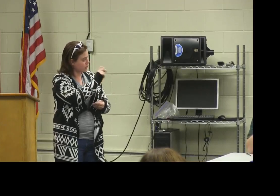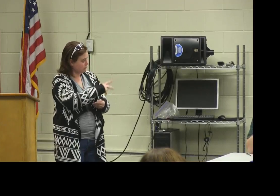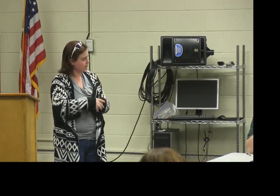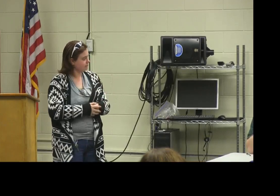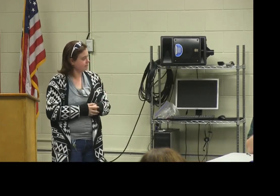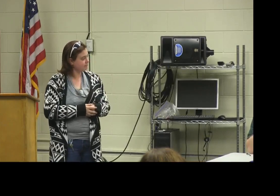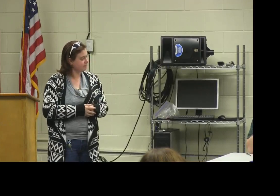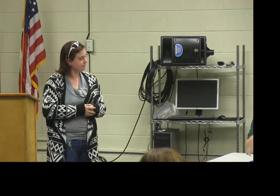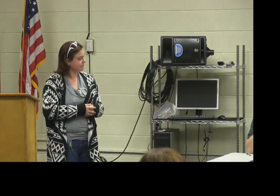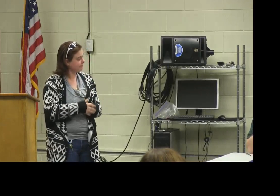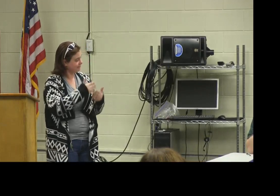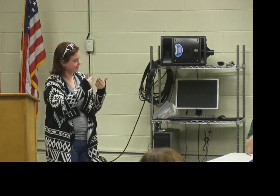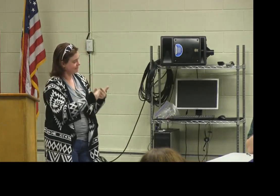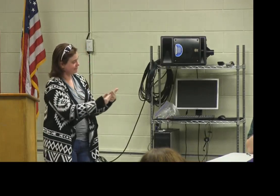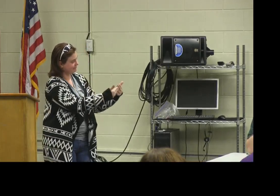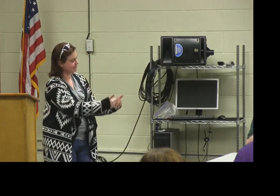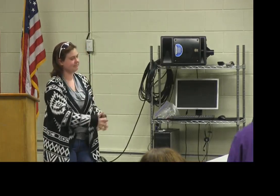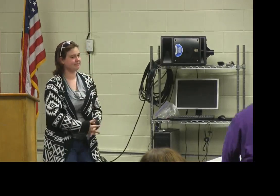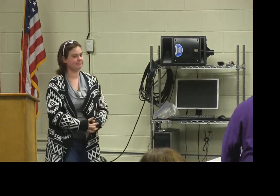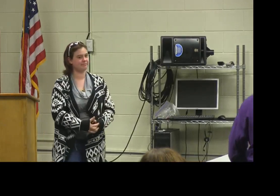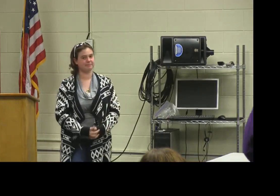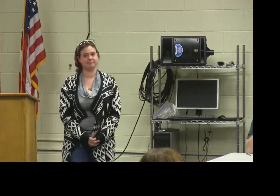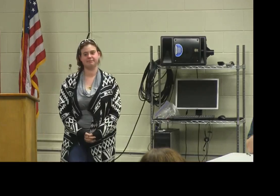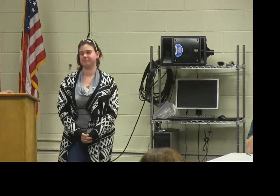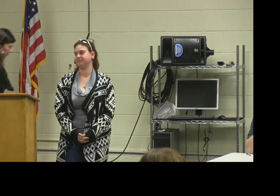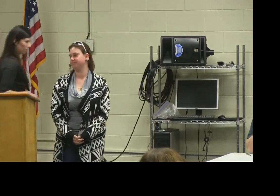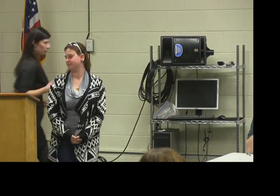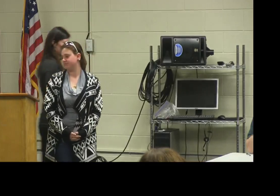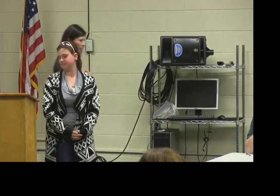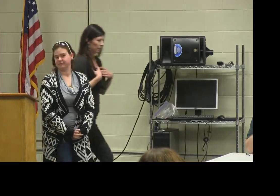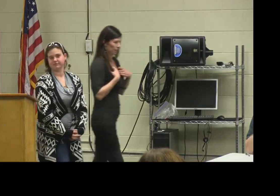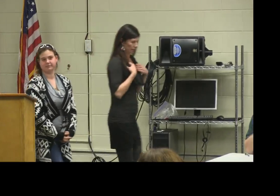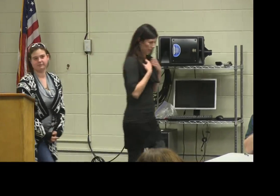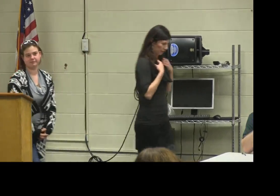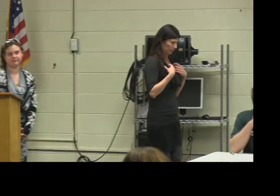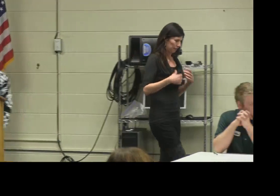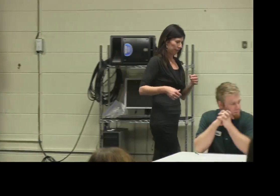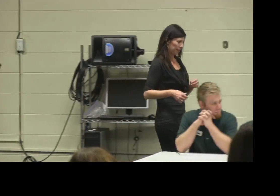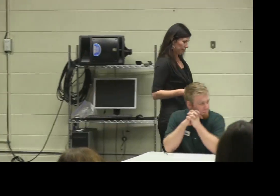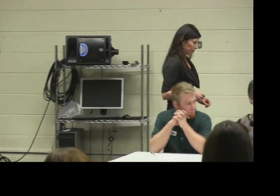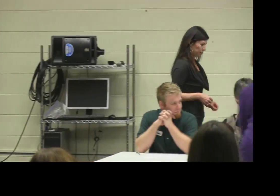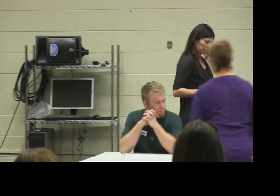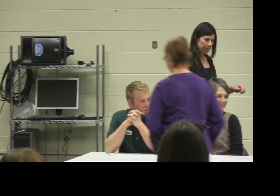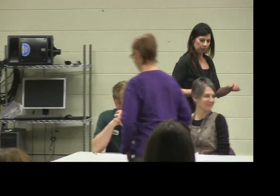answering the questions that it there. OK?